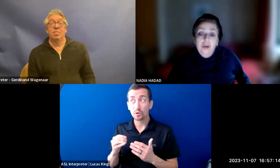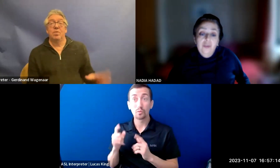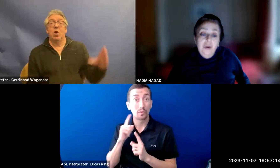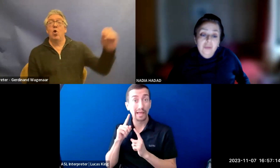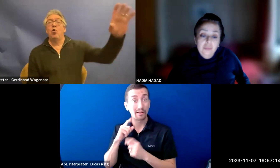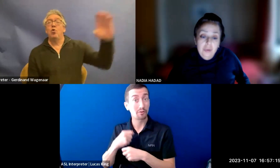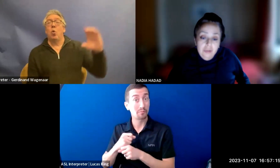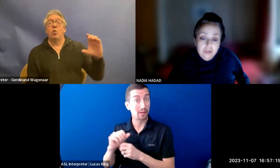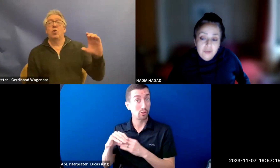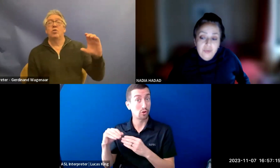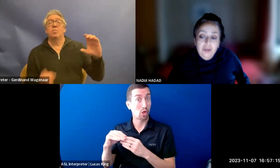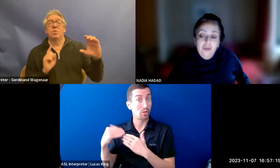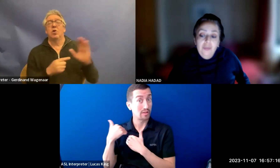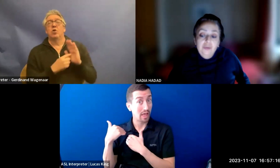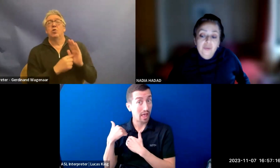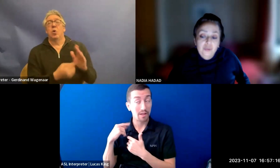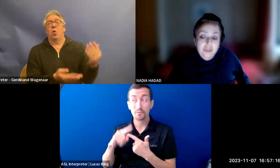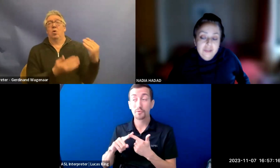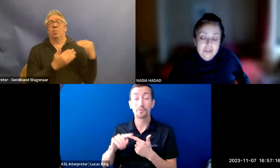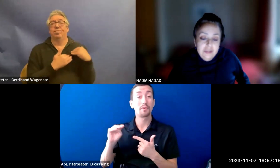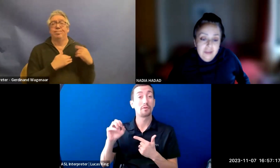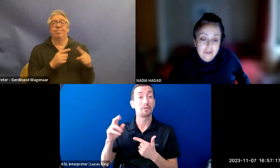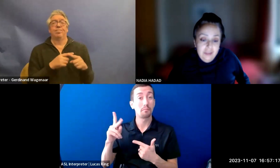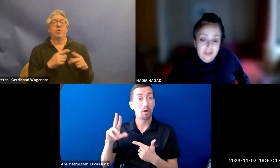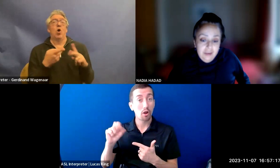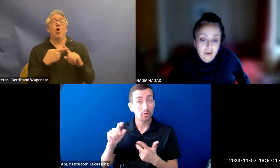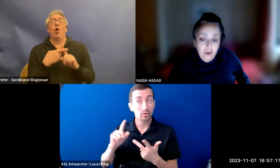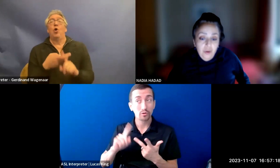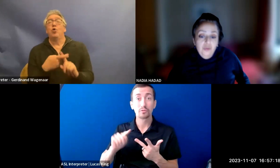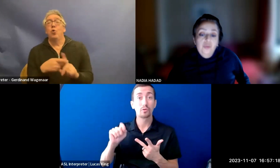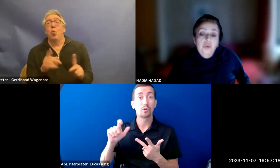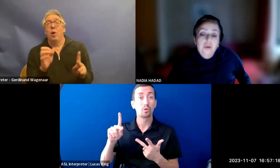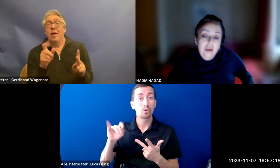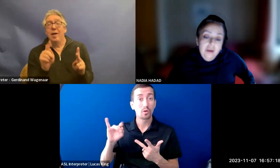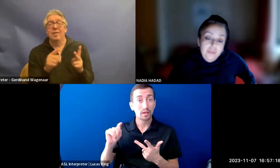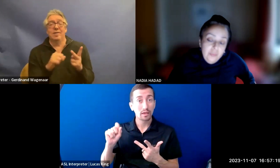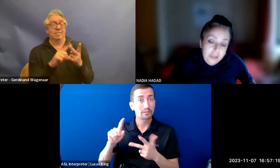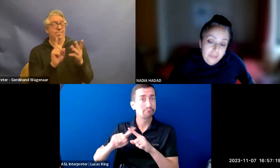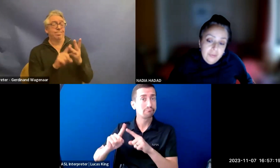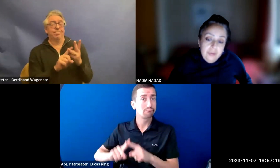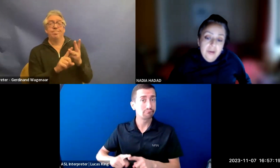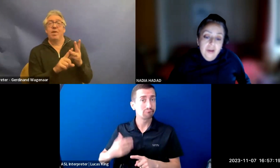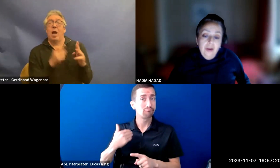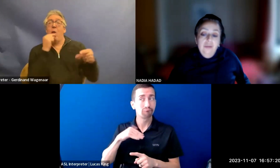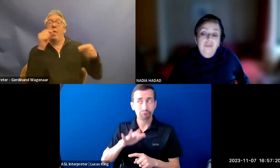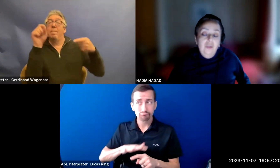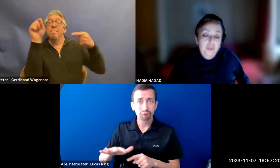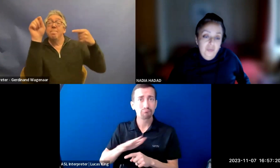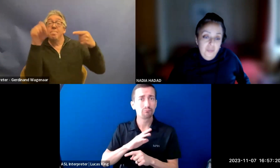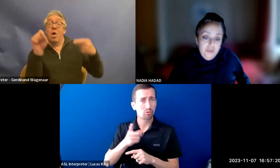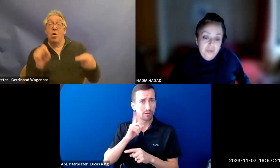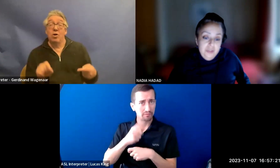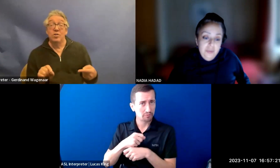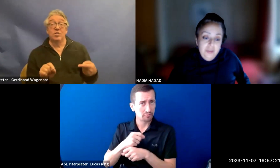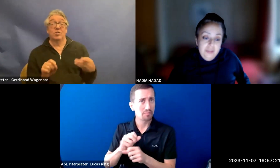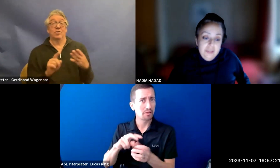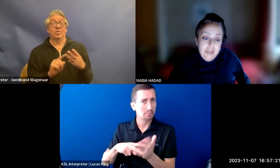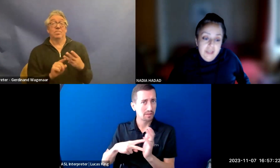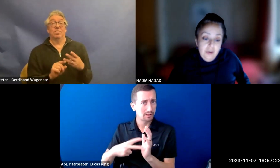We heard about markers and toolkits that are there to have meaningful involvement of Persons with Disabilities